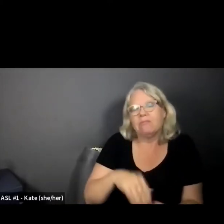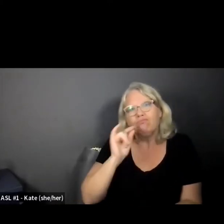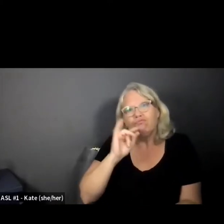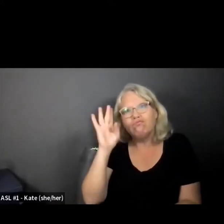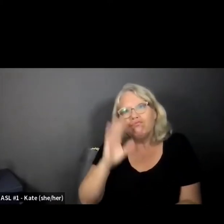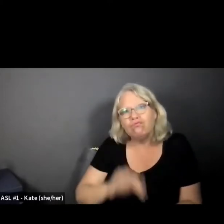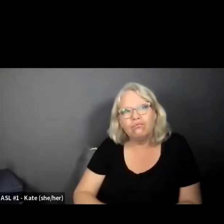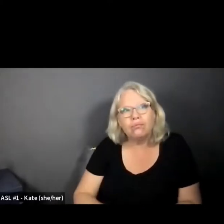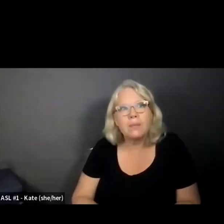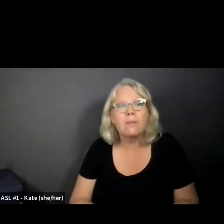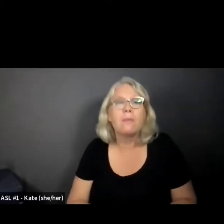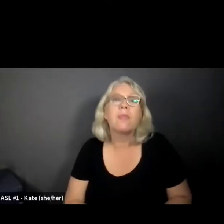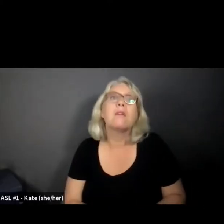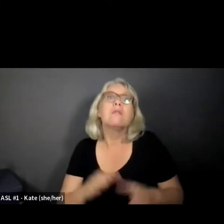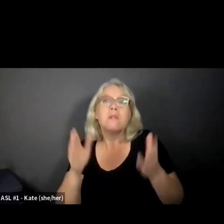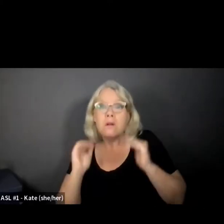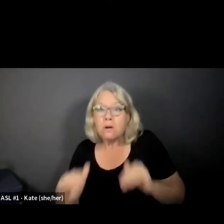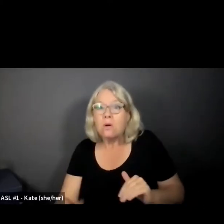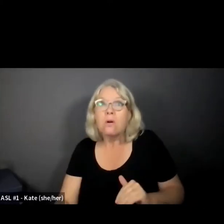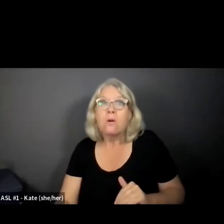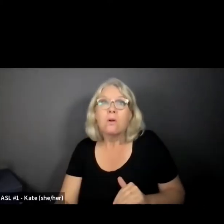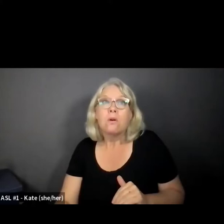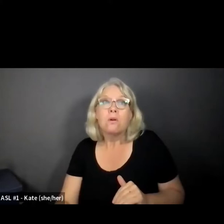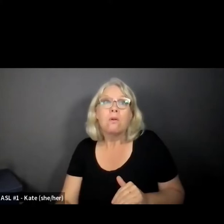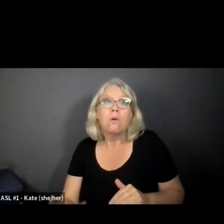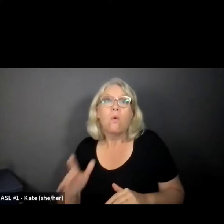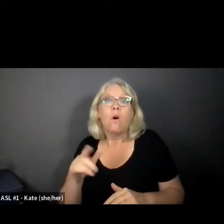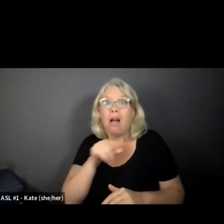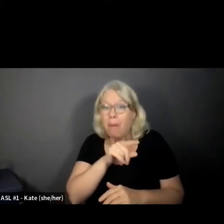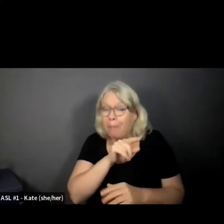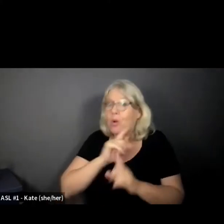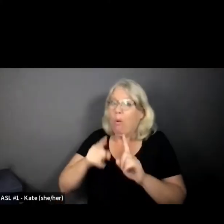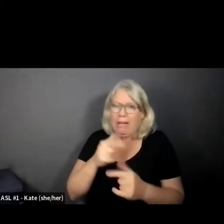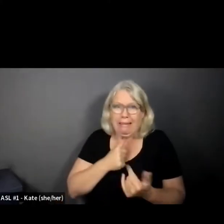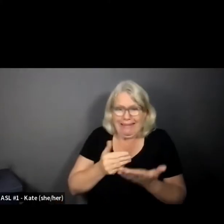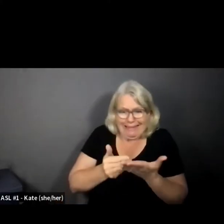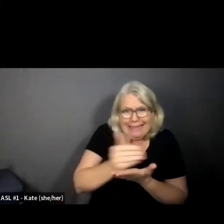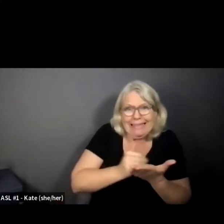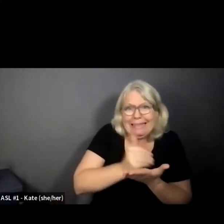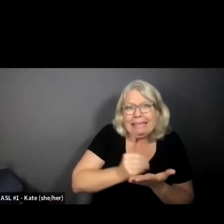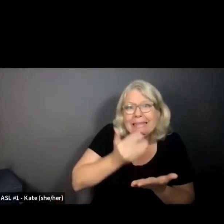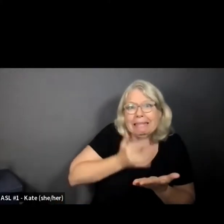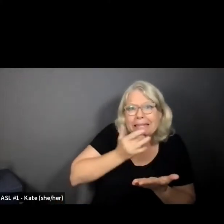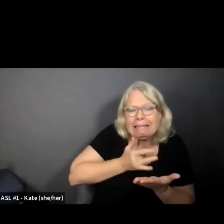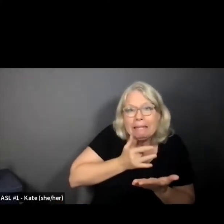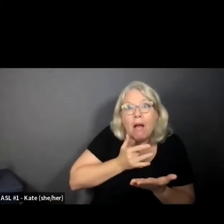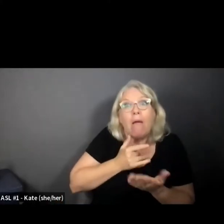OFTEN SHOULDER EXTRA EXPENSES RELATED TO THEIR HEALTH CONDITIONS AND EXTRAORDINARY COSTS